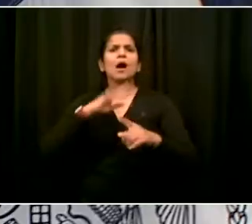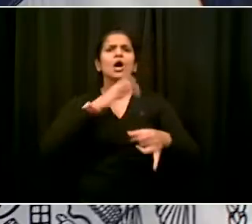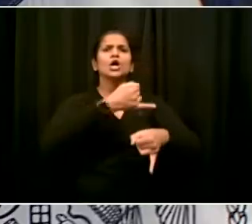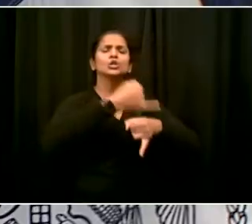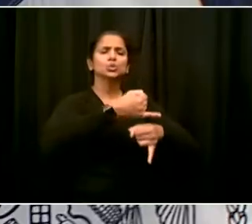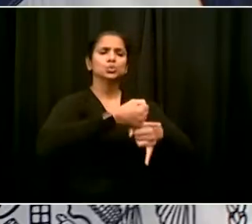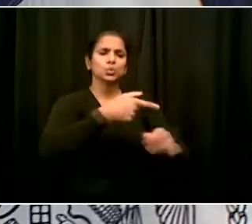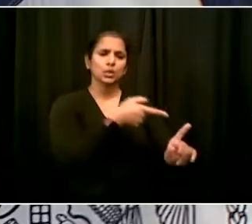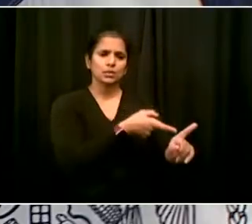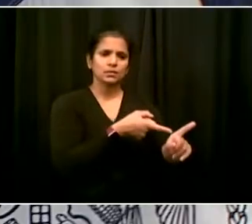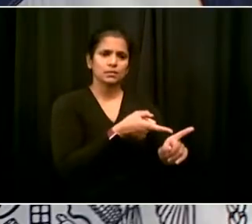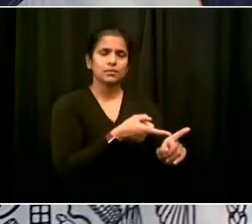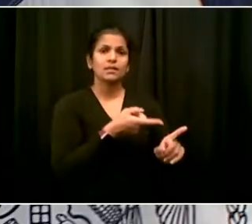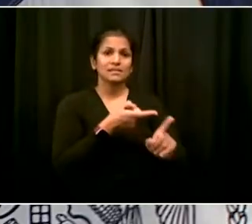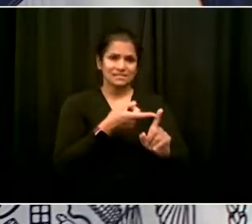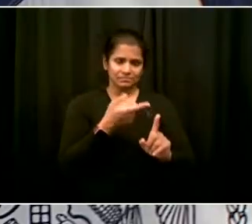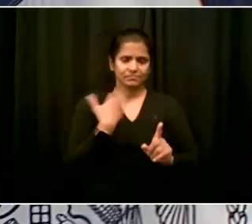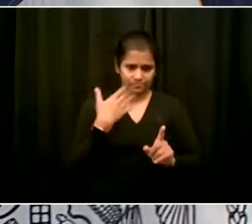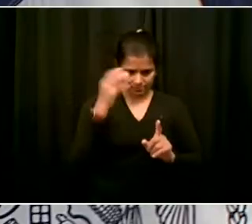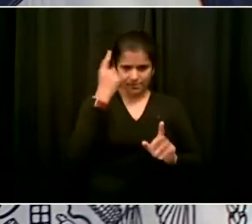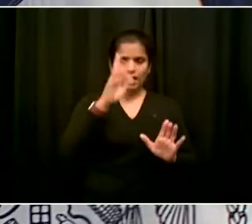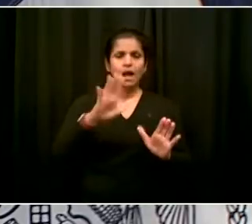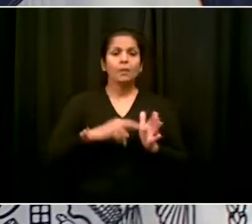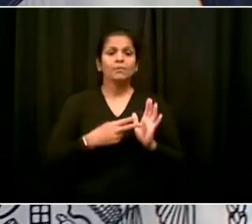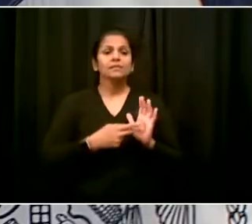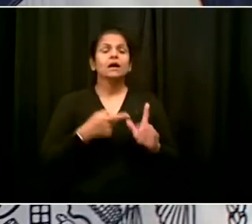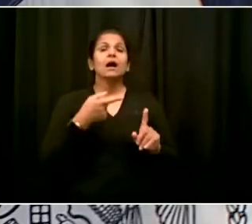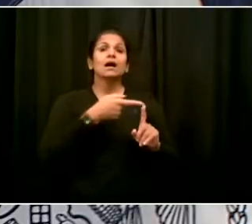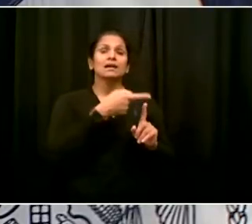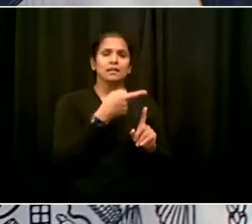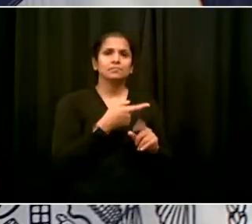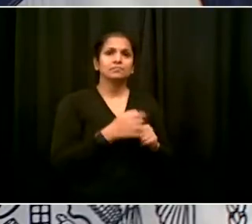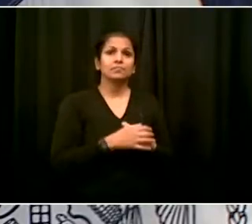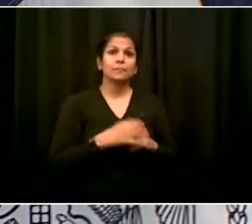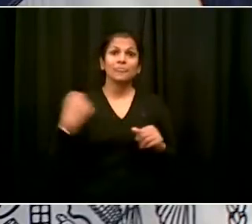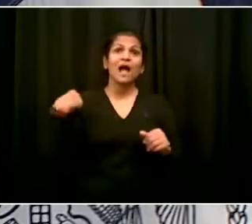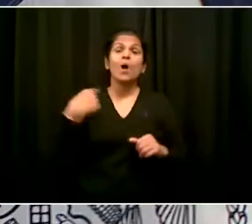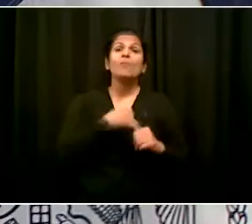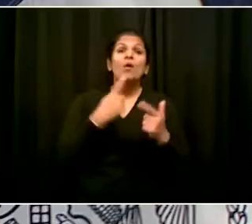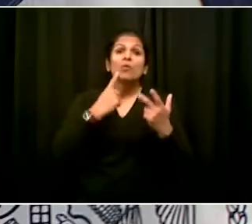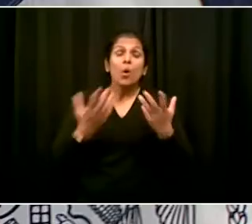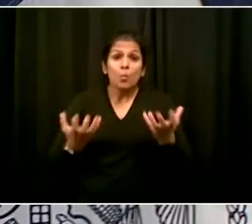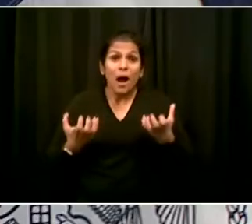FUNCTION AS A CITY AGENCY BUT SOMETHING THAT REALLY WILL HAVE